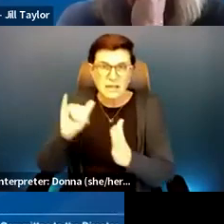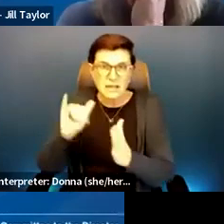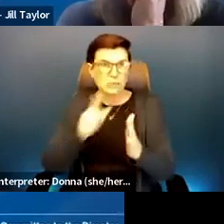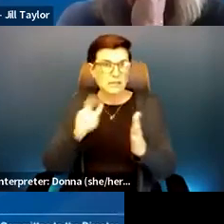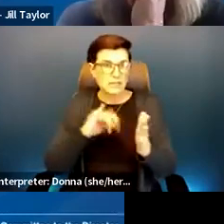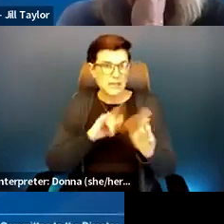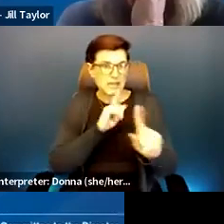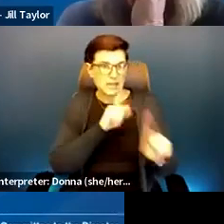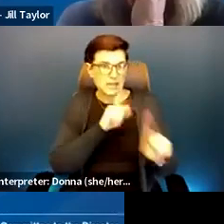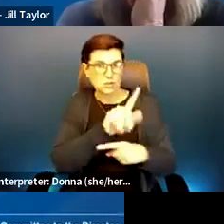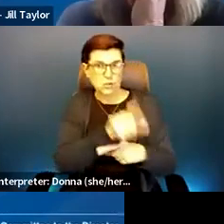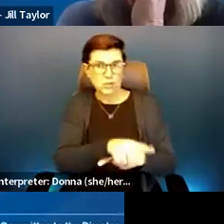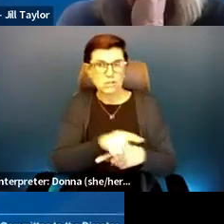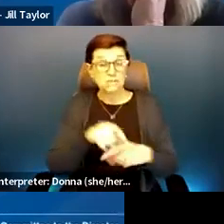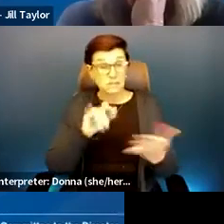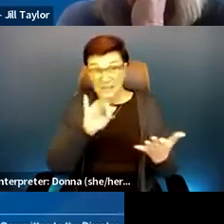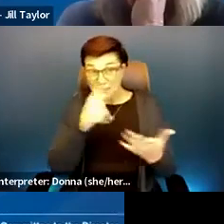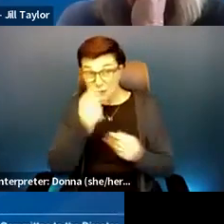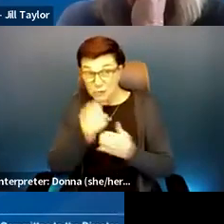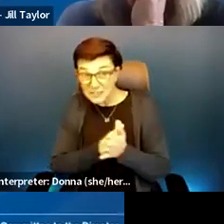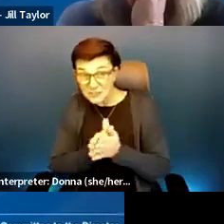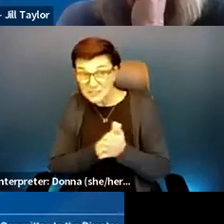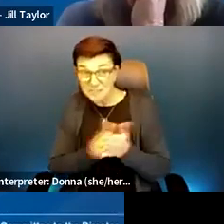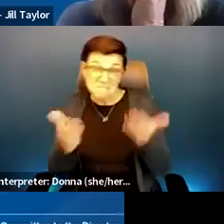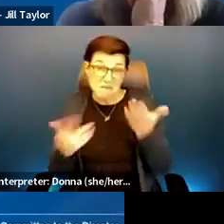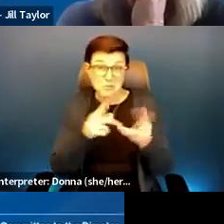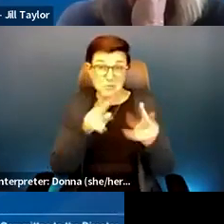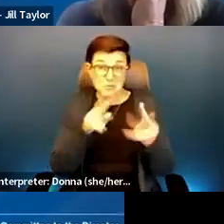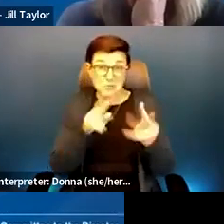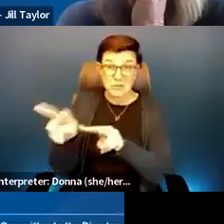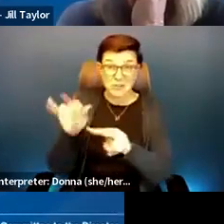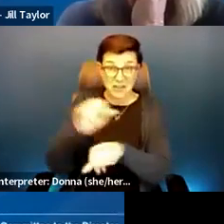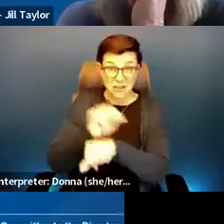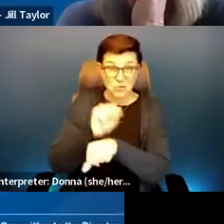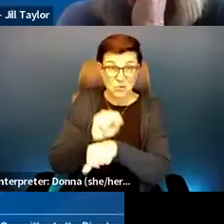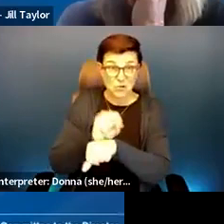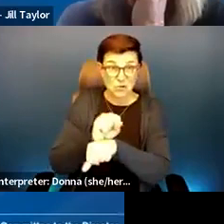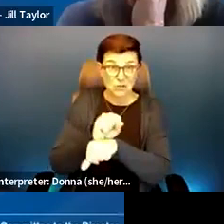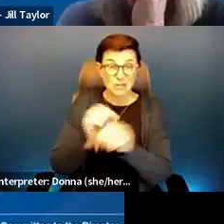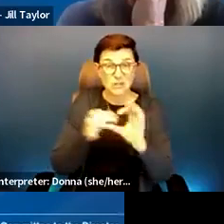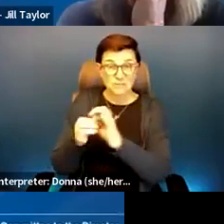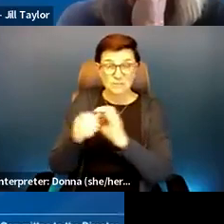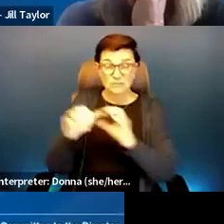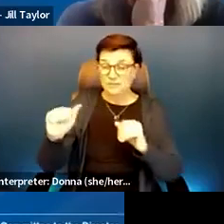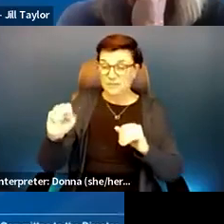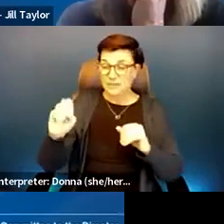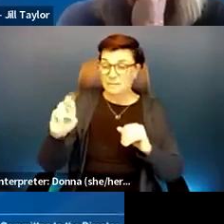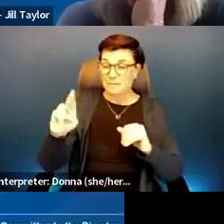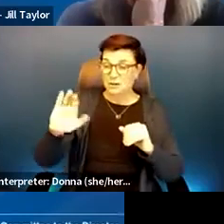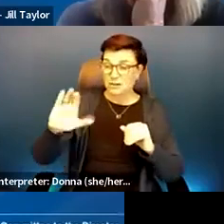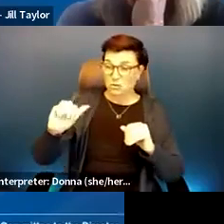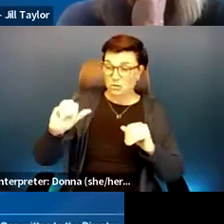And I would love if you're interested to just take a look at the work that we've done with AmeriCorps for Public Health AmeriCorps. It's really fantastic.